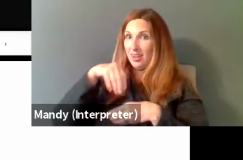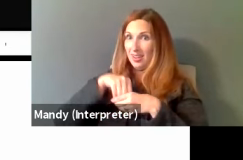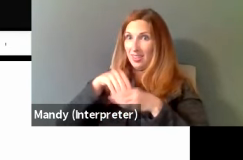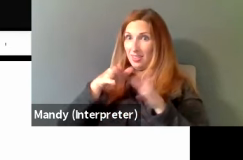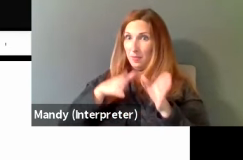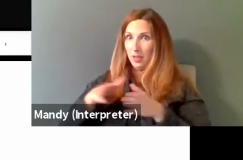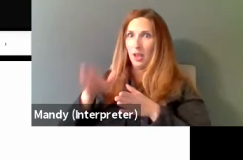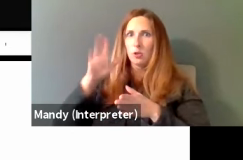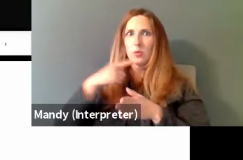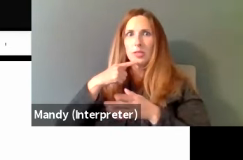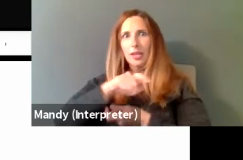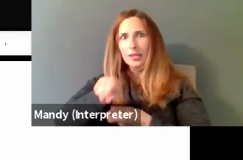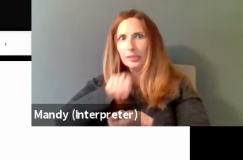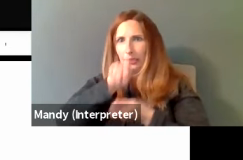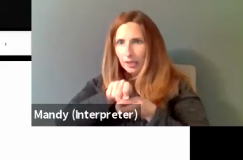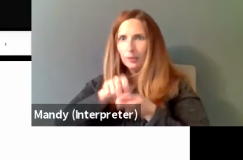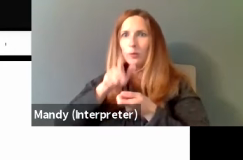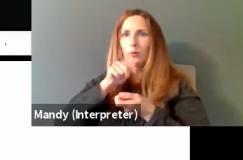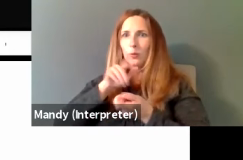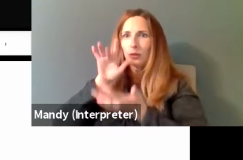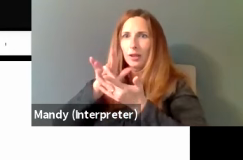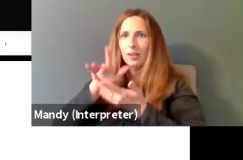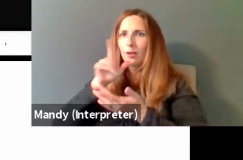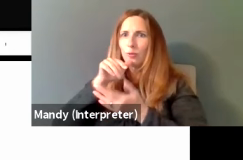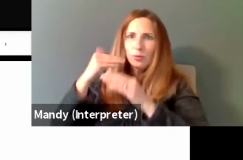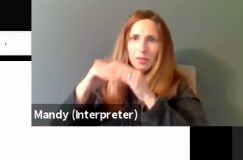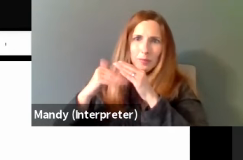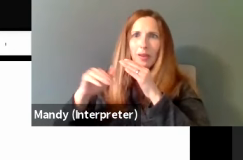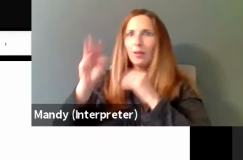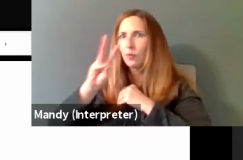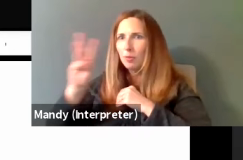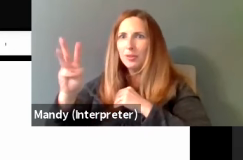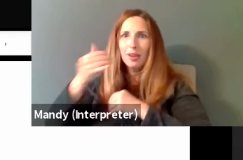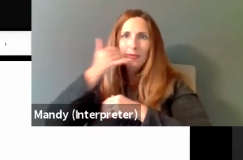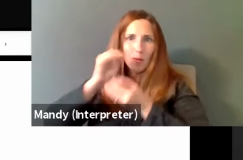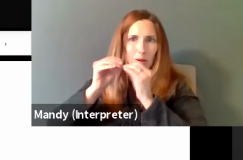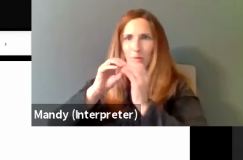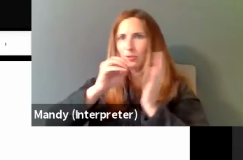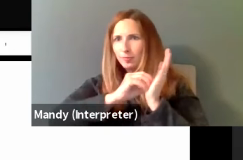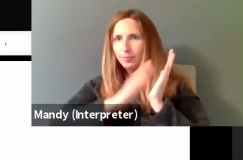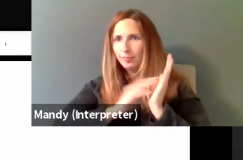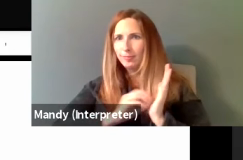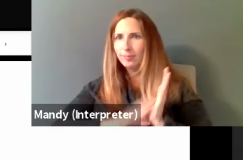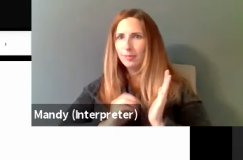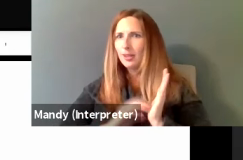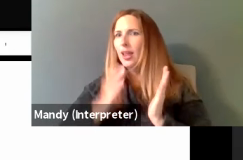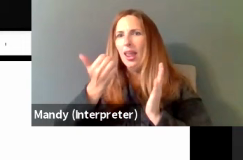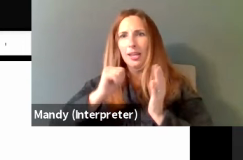and you can get as detailed as you want about it. You'll have requests numbers, and any kind of procedures in there.